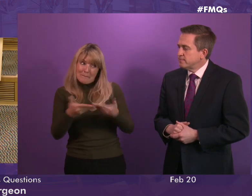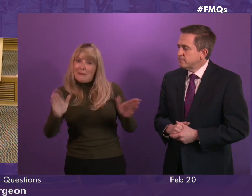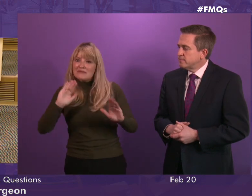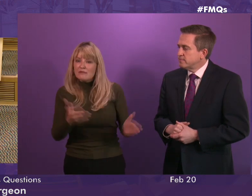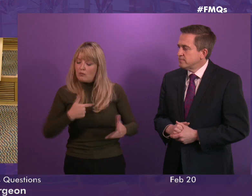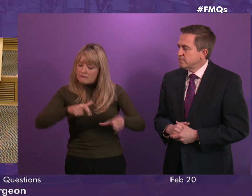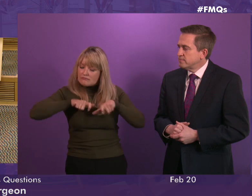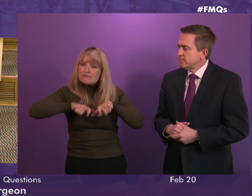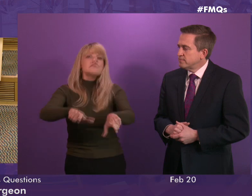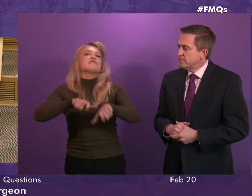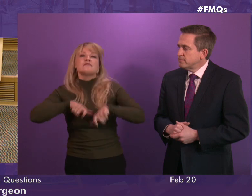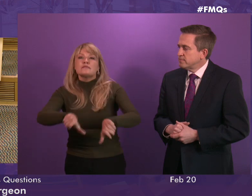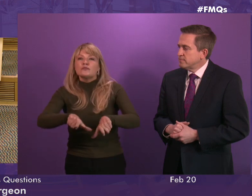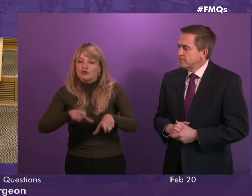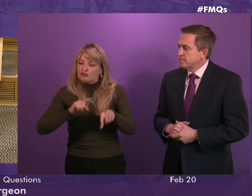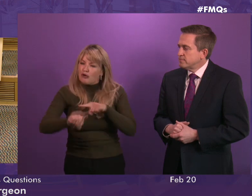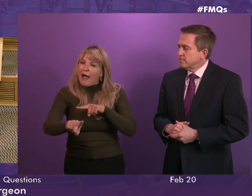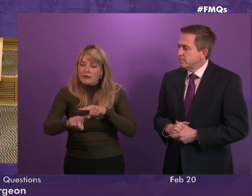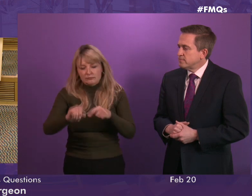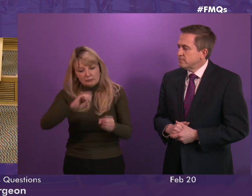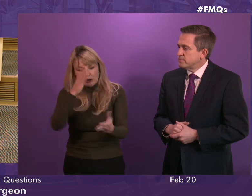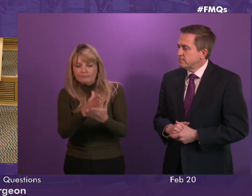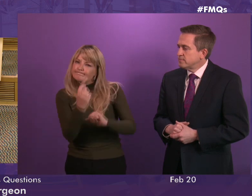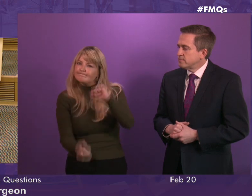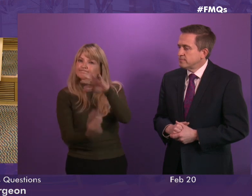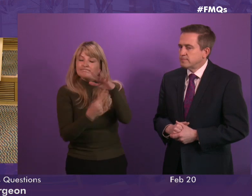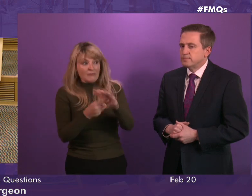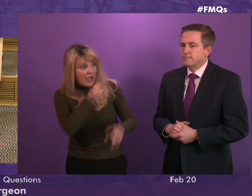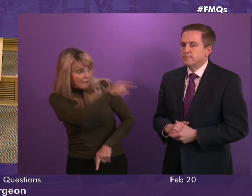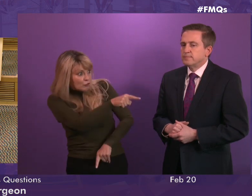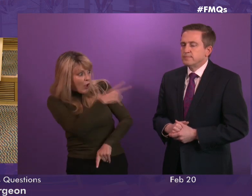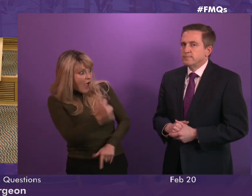will continue to put our public services first. If Jackson Carlaw has credible proposals to